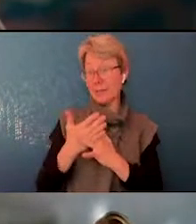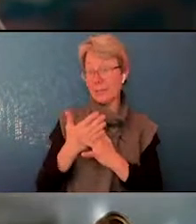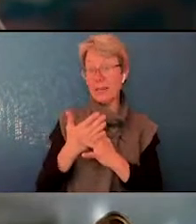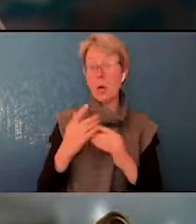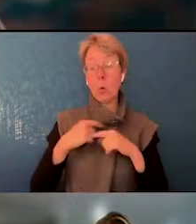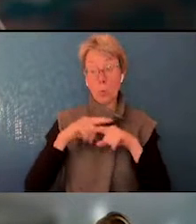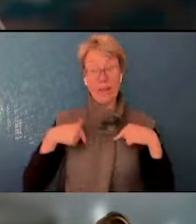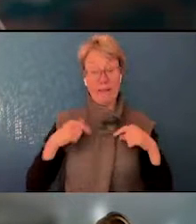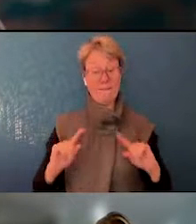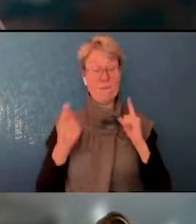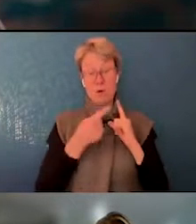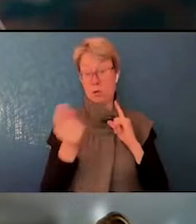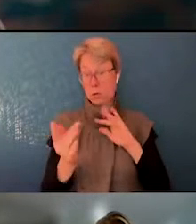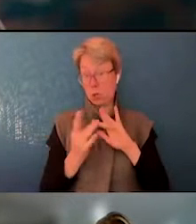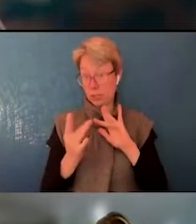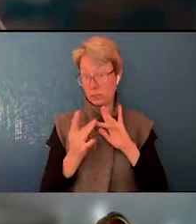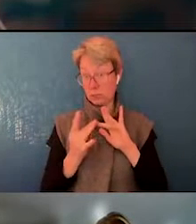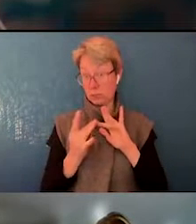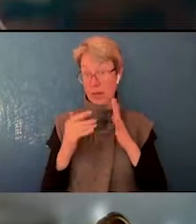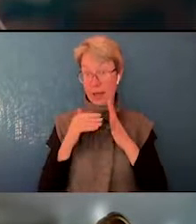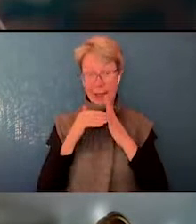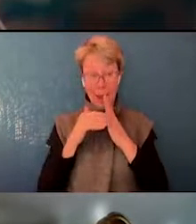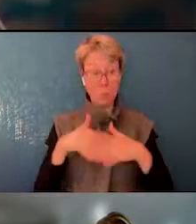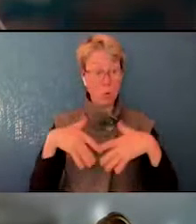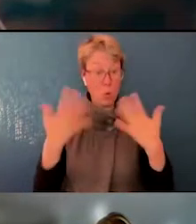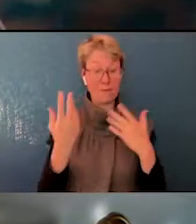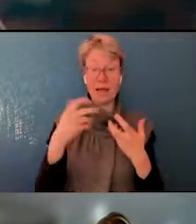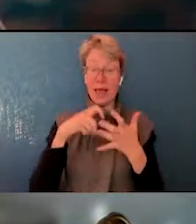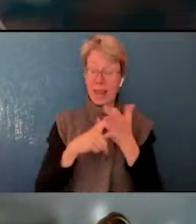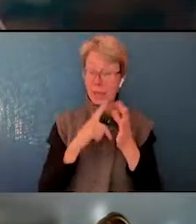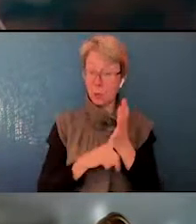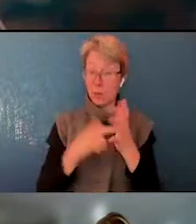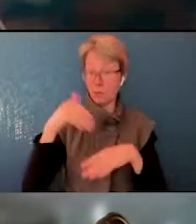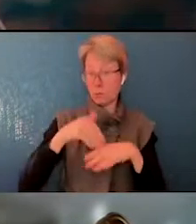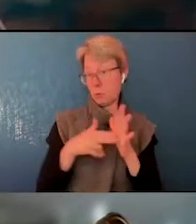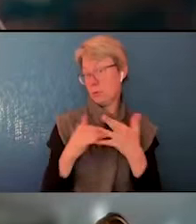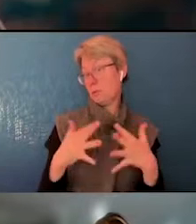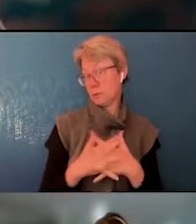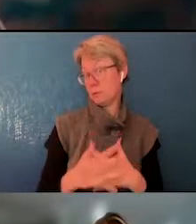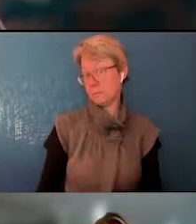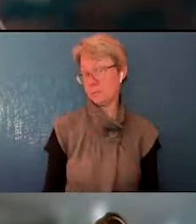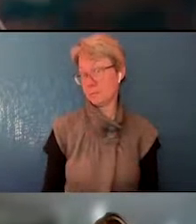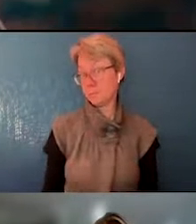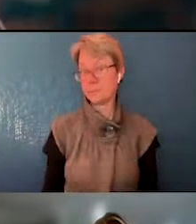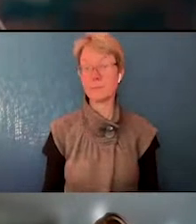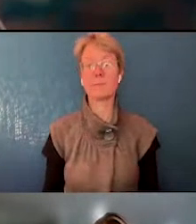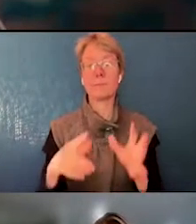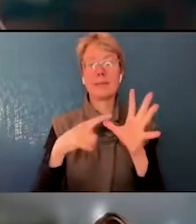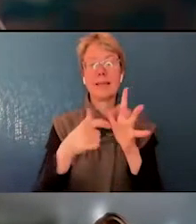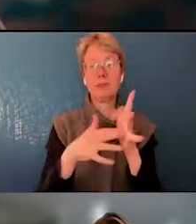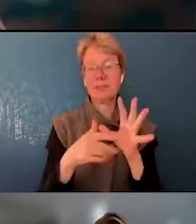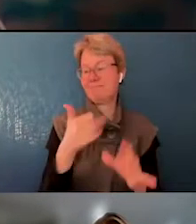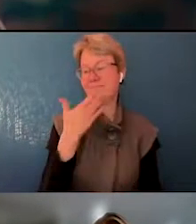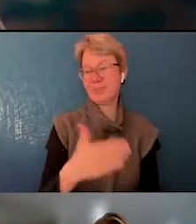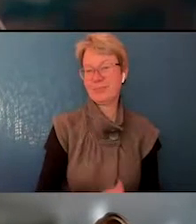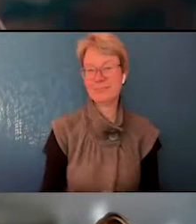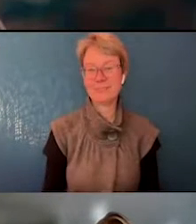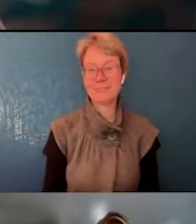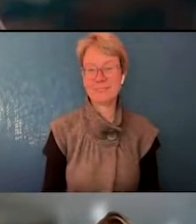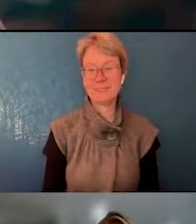help anybody with uh with the legal problem in New South Wales great thank you Anthony um if I can go